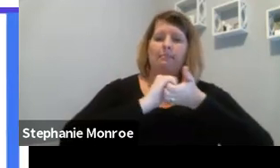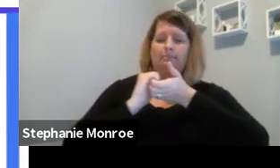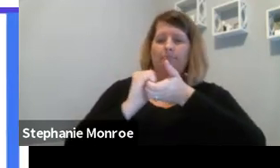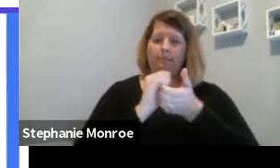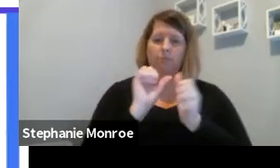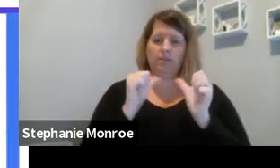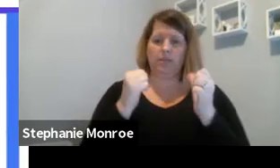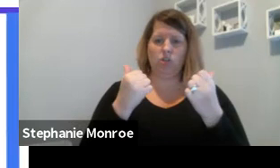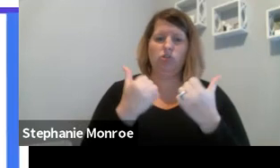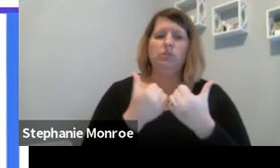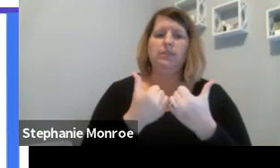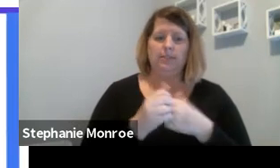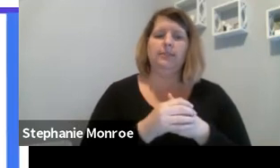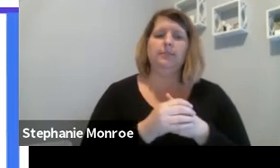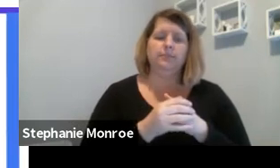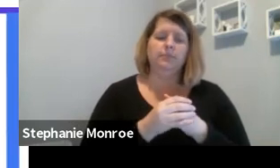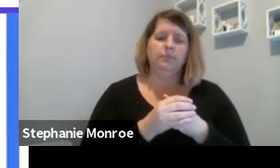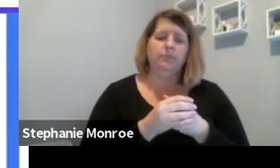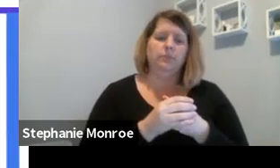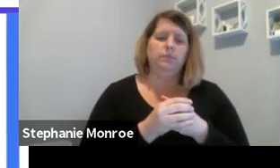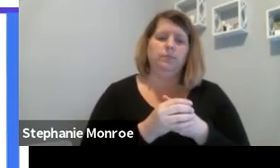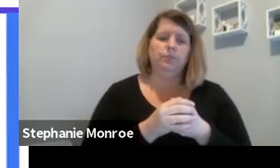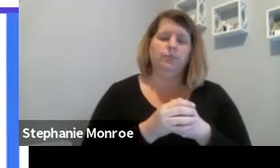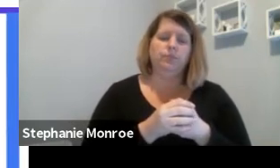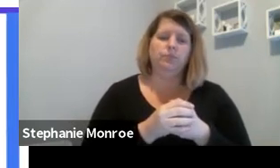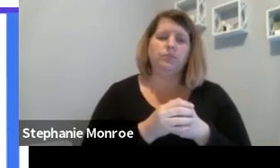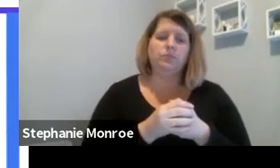between all collaborating agencies.